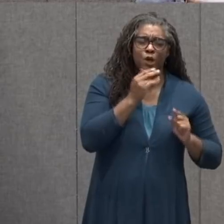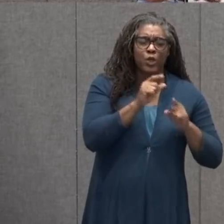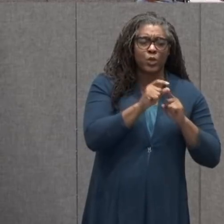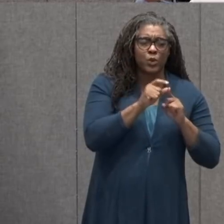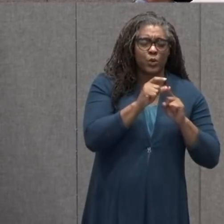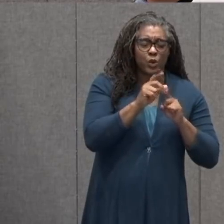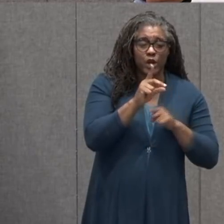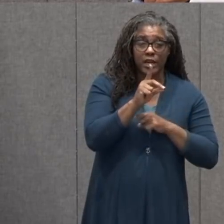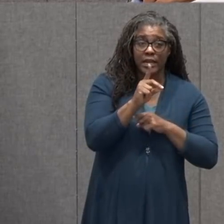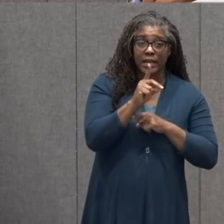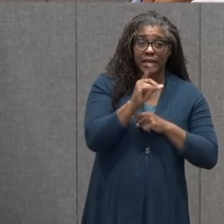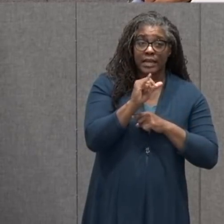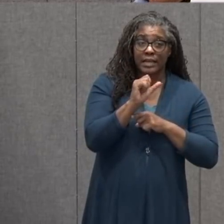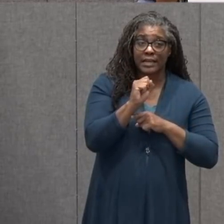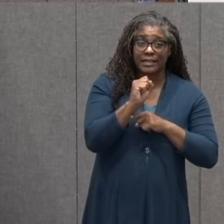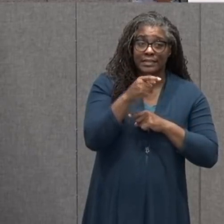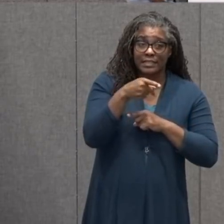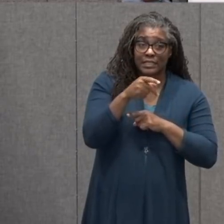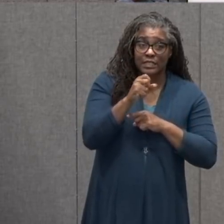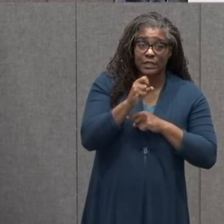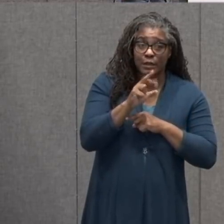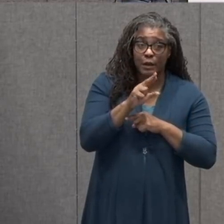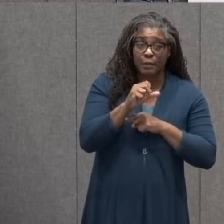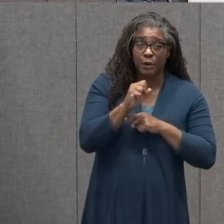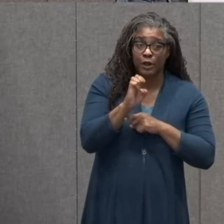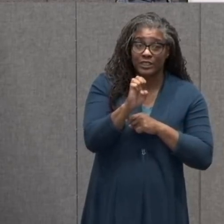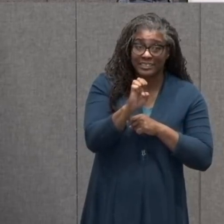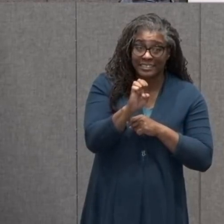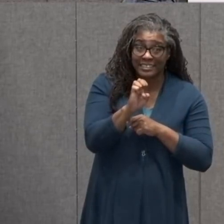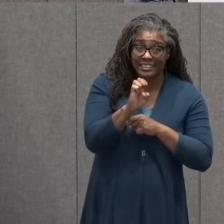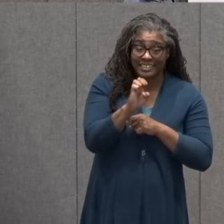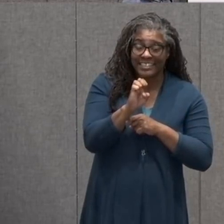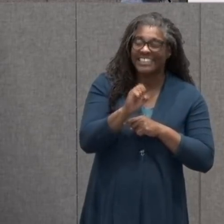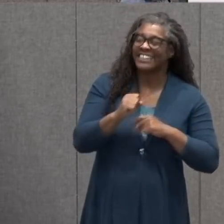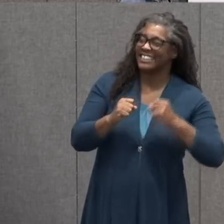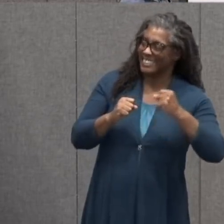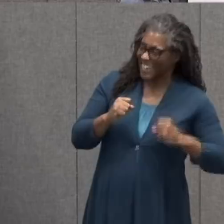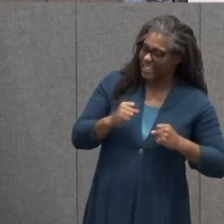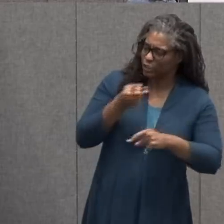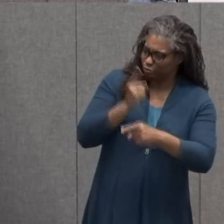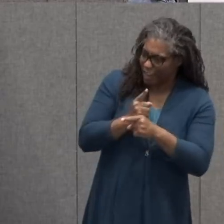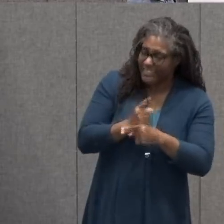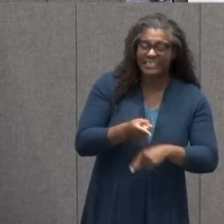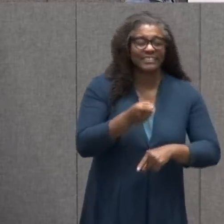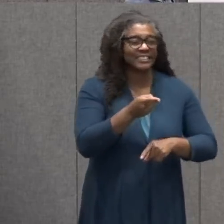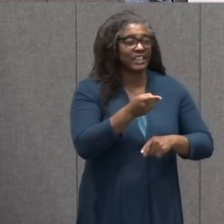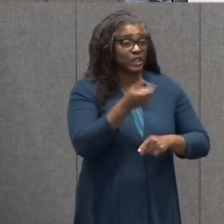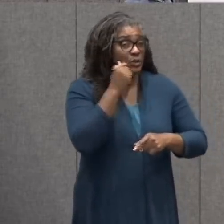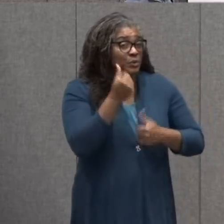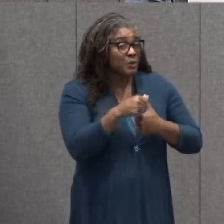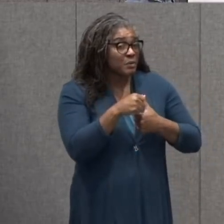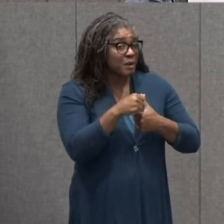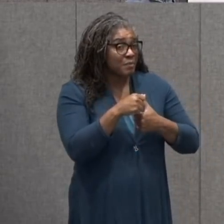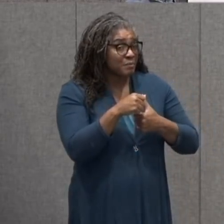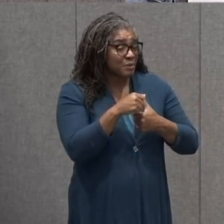Yes, way to go, good job. - Do you remember that word when we looked at it, when Ms. Kay did her word of the day? Disperse. - Very good.